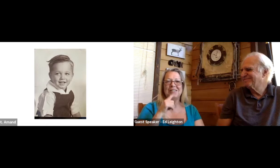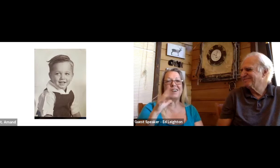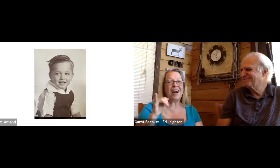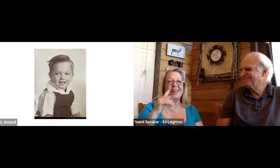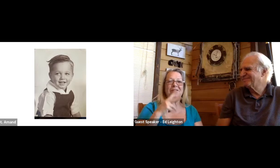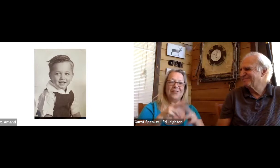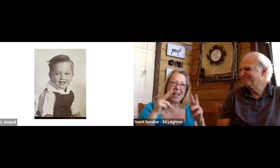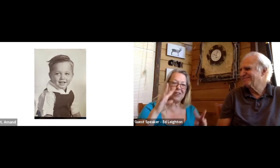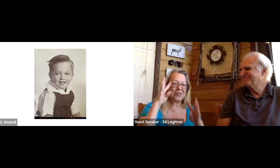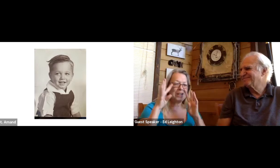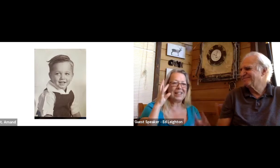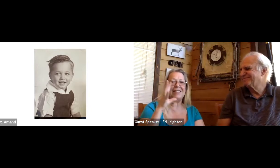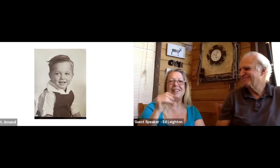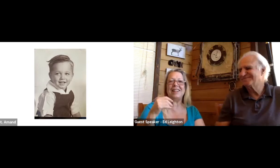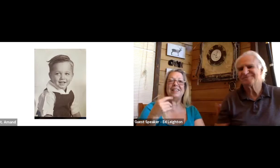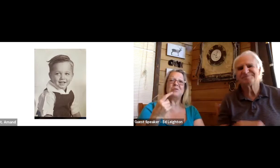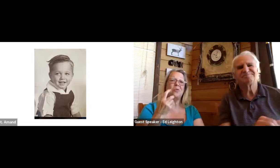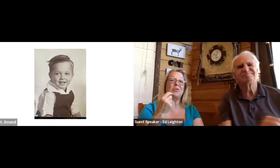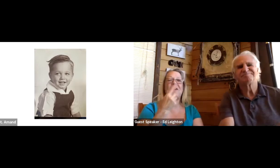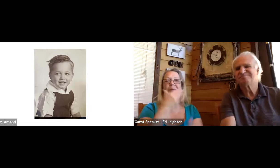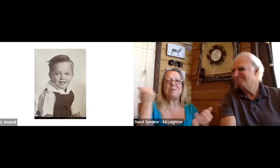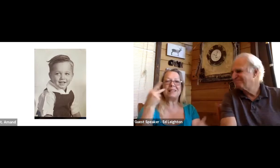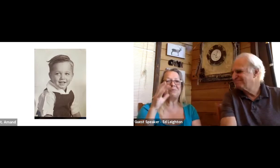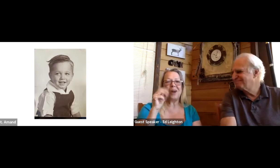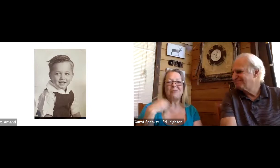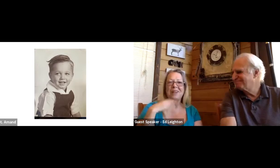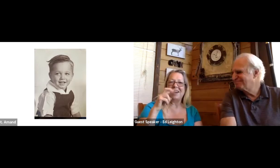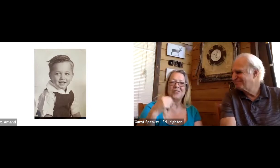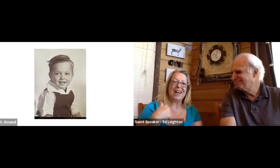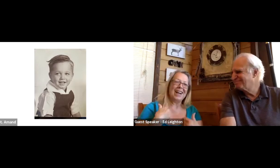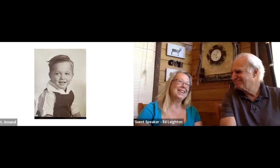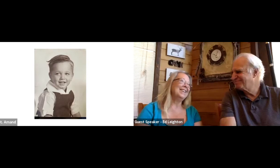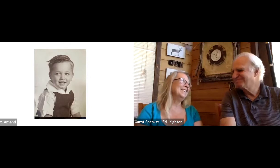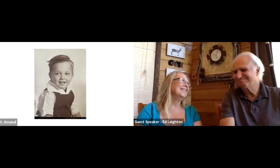different, you know. It was such a wonderful year, and, you know, Guy was so very creative.